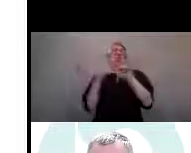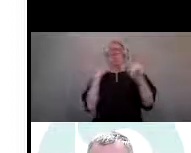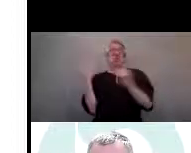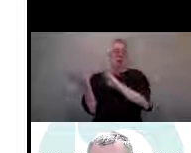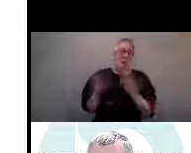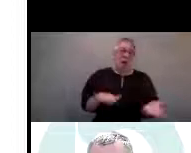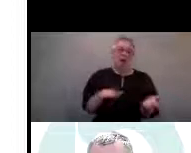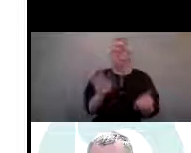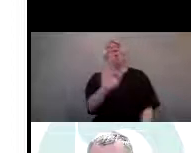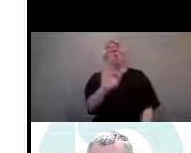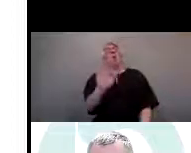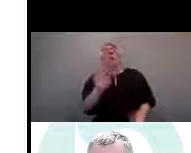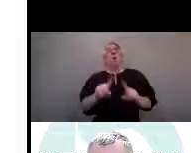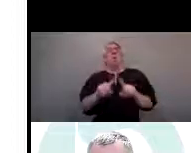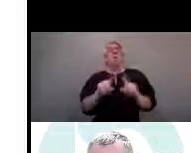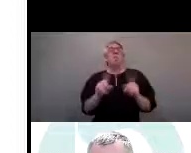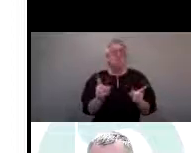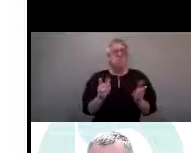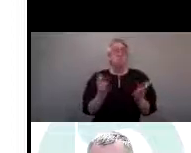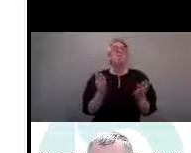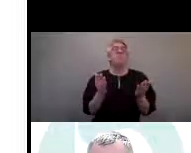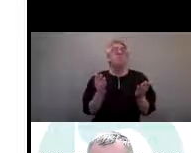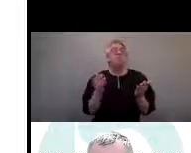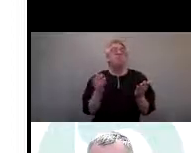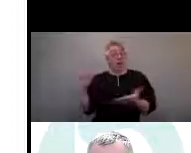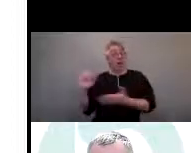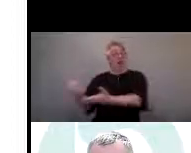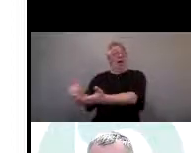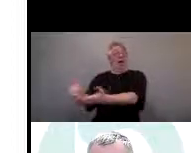many personal stories and testimonials on-line that can give